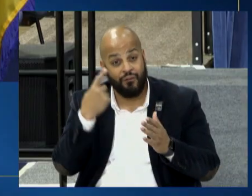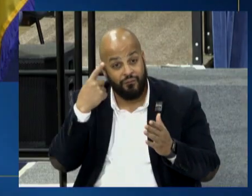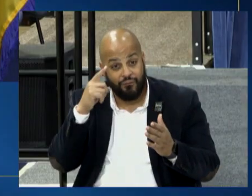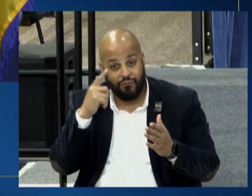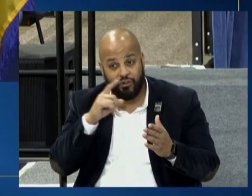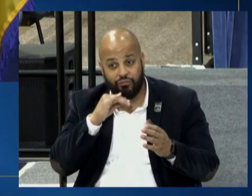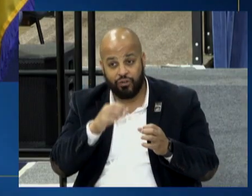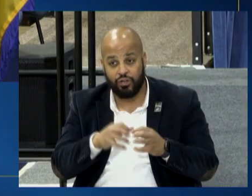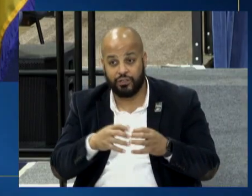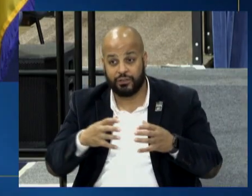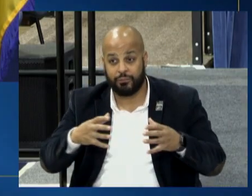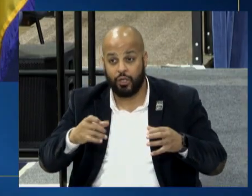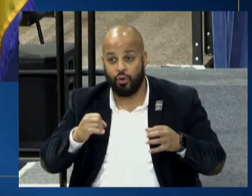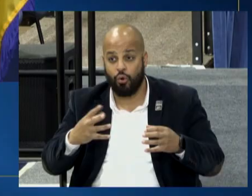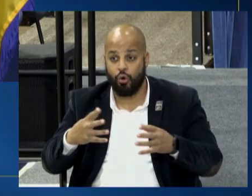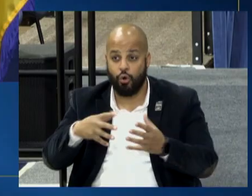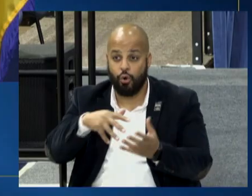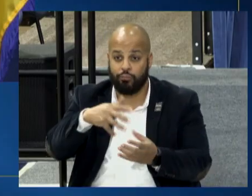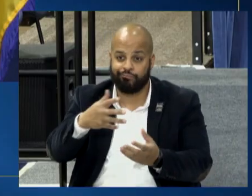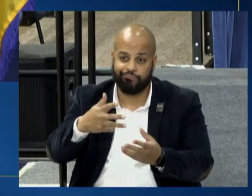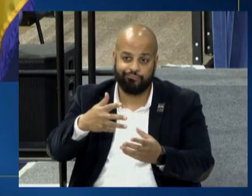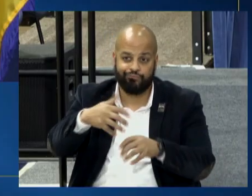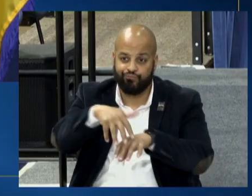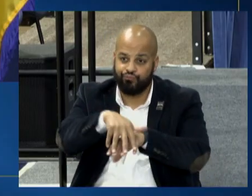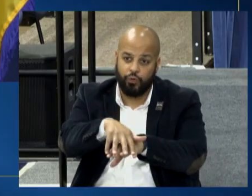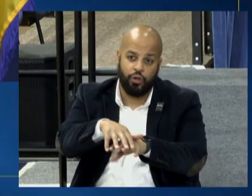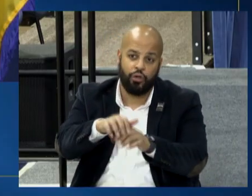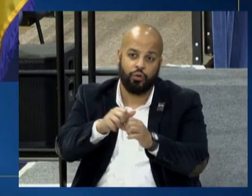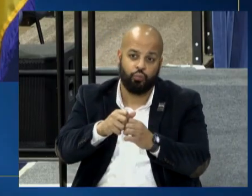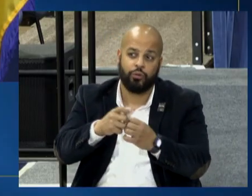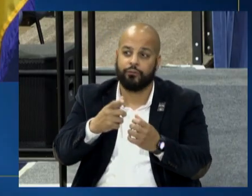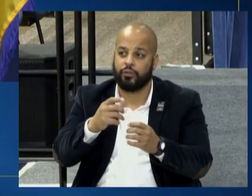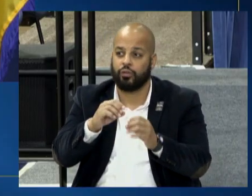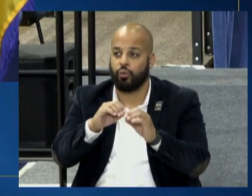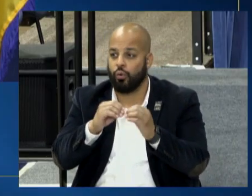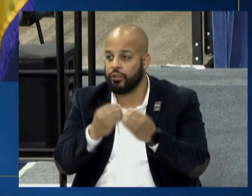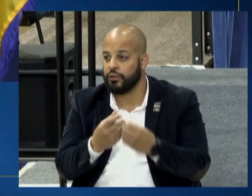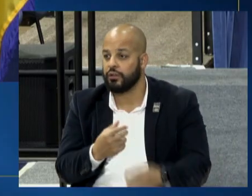them into the permanent program. So, while I'm talking about priorities for EOM in relation to